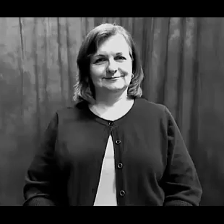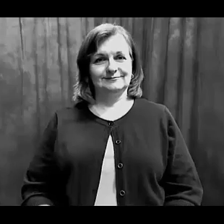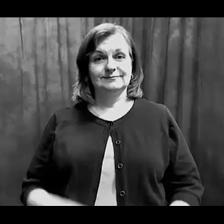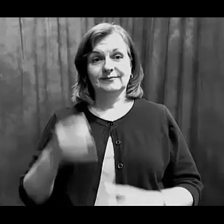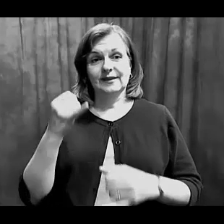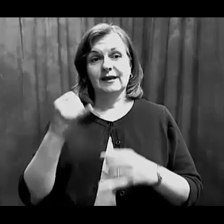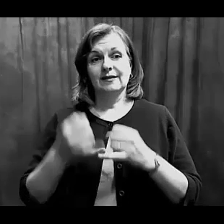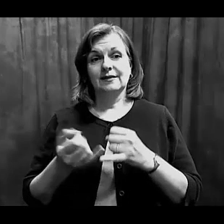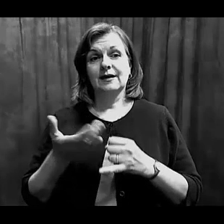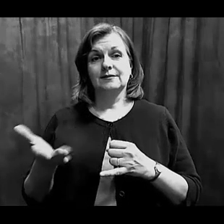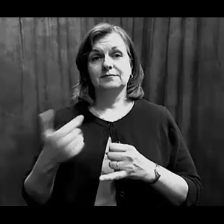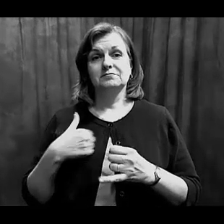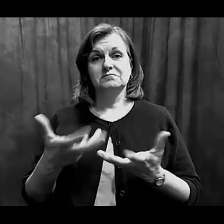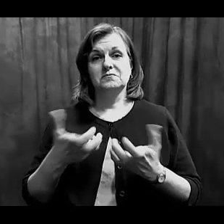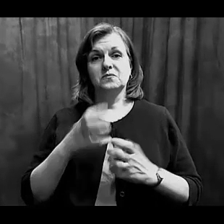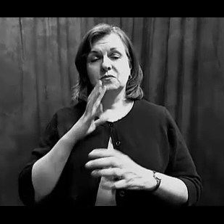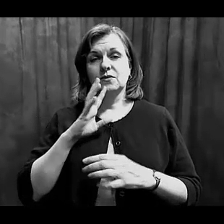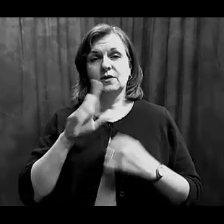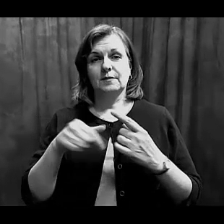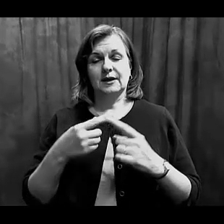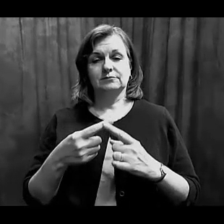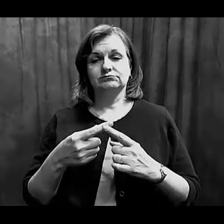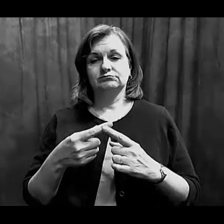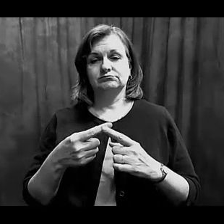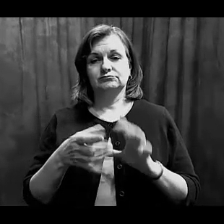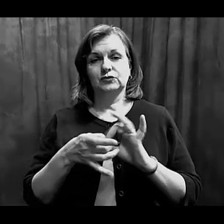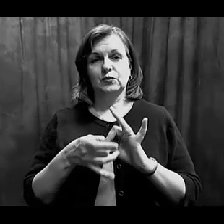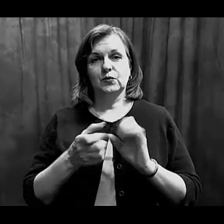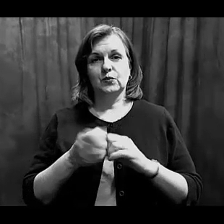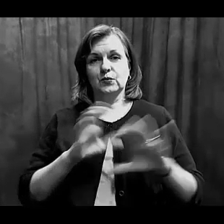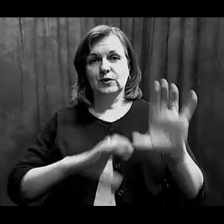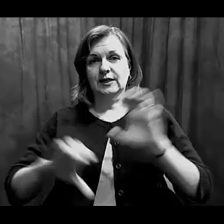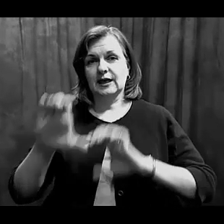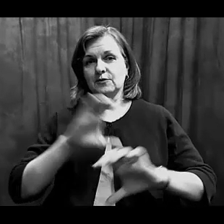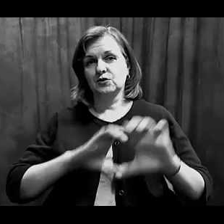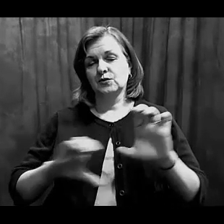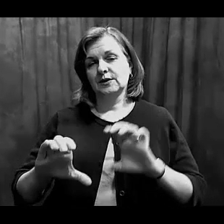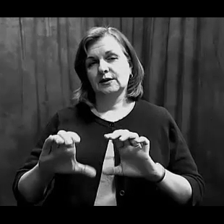The last thing I want to talk about